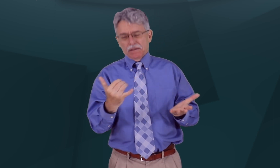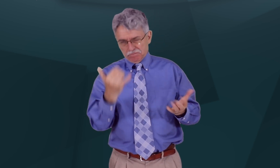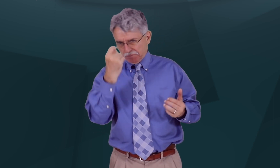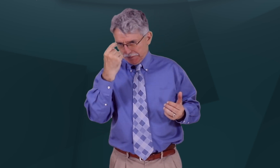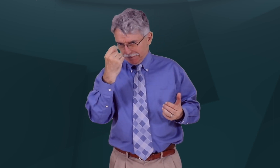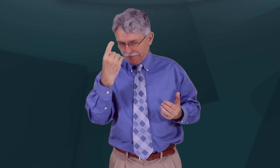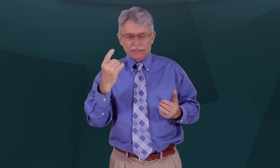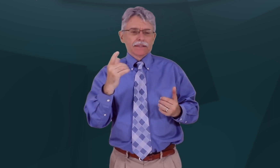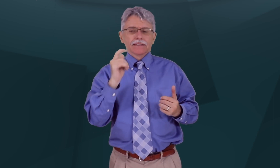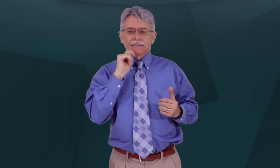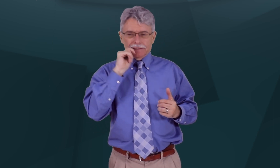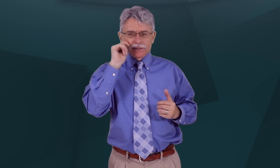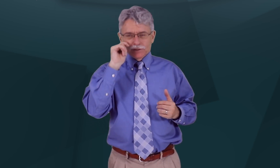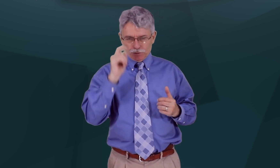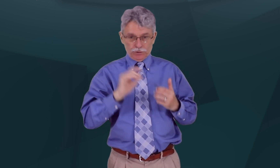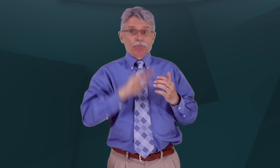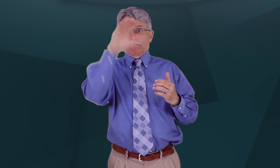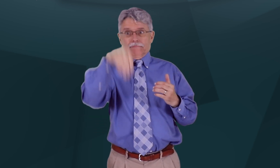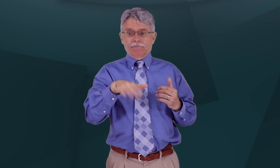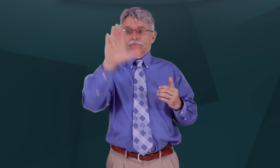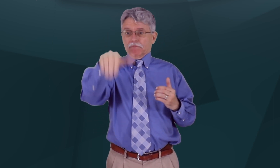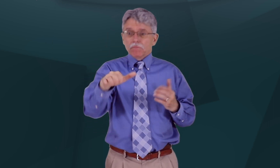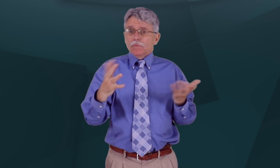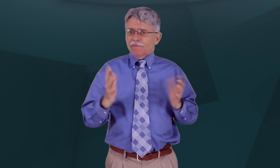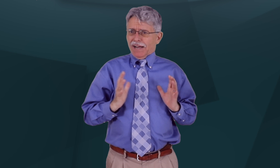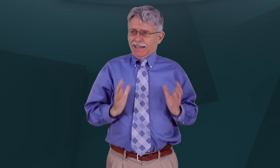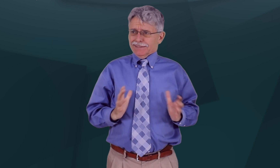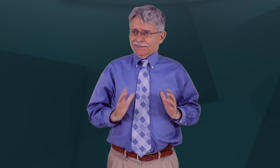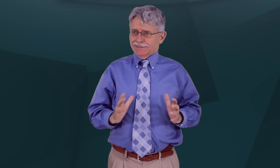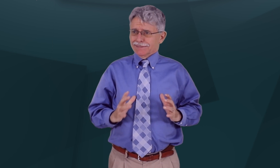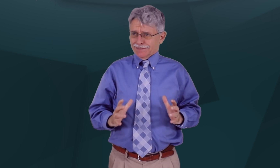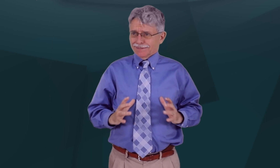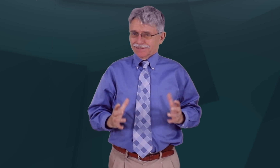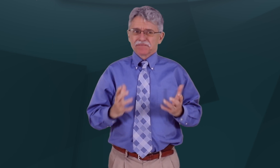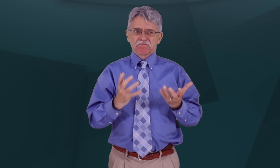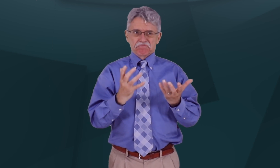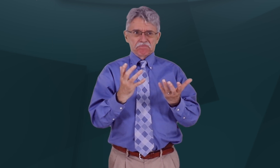Now understand that teenagers, you know -- it's a rollercoaster ride. And that's fine.